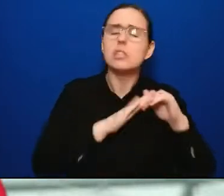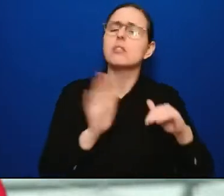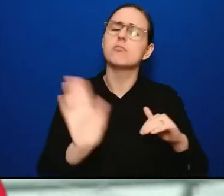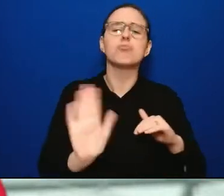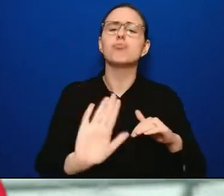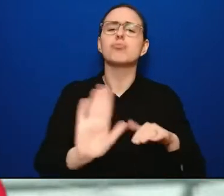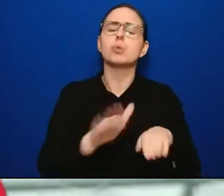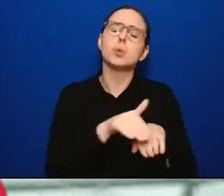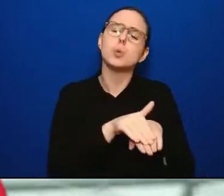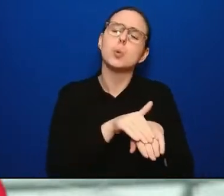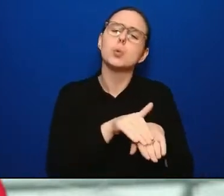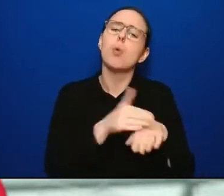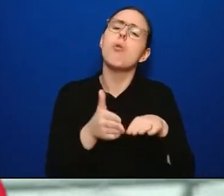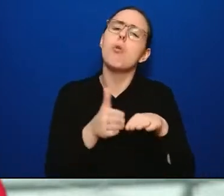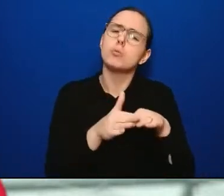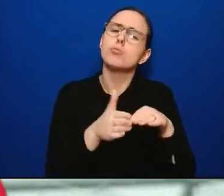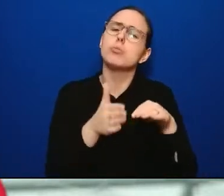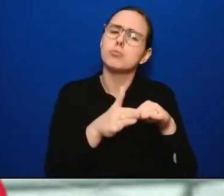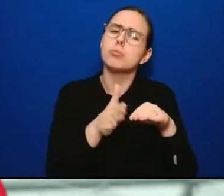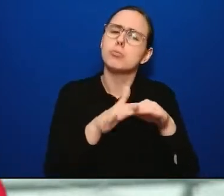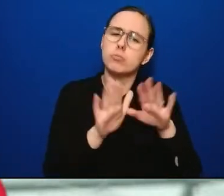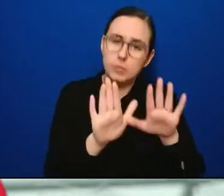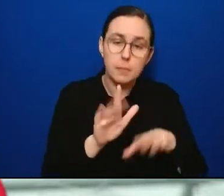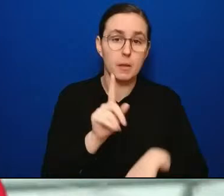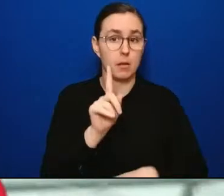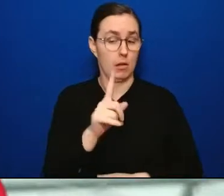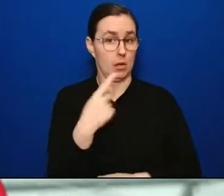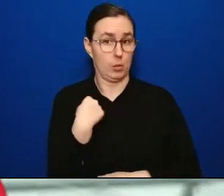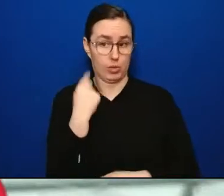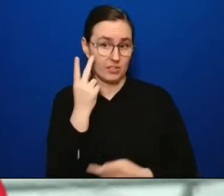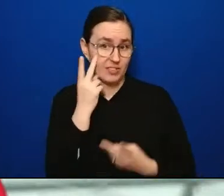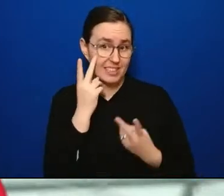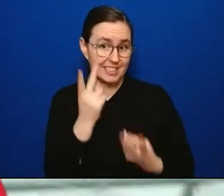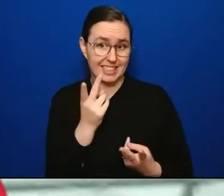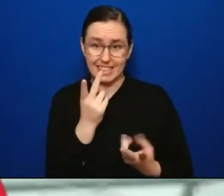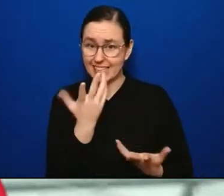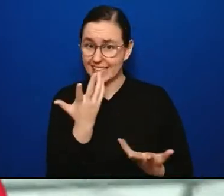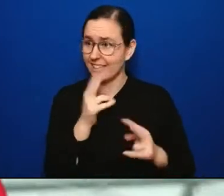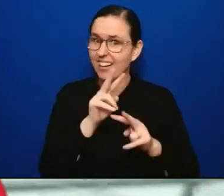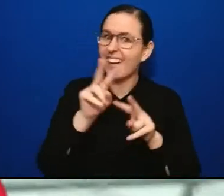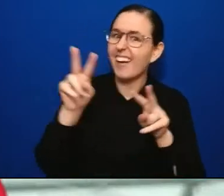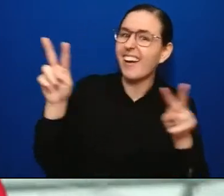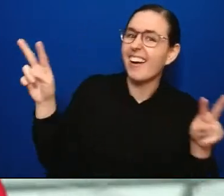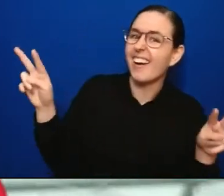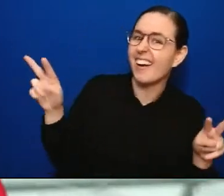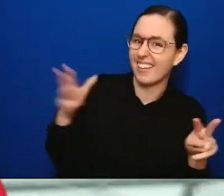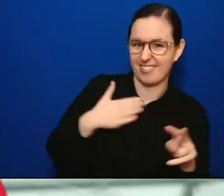behavior point in B. C And I think what we are learning and